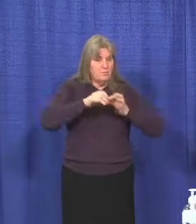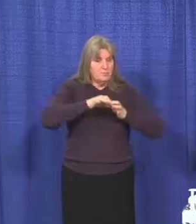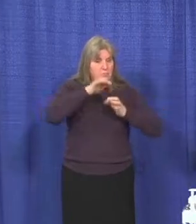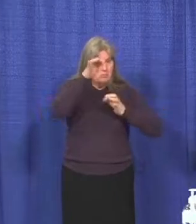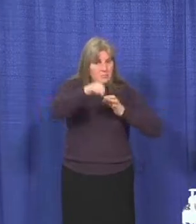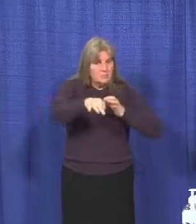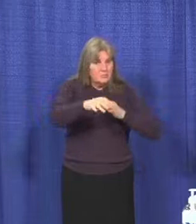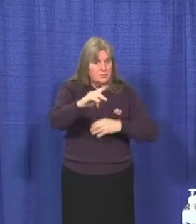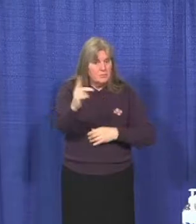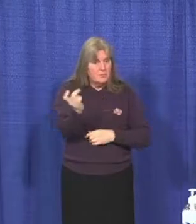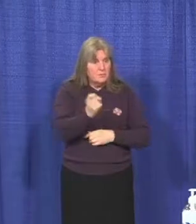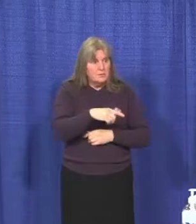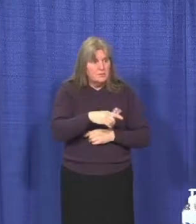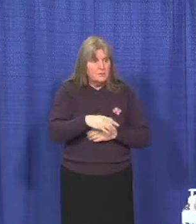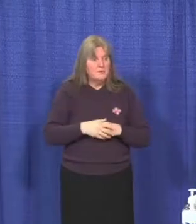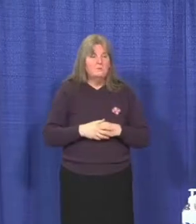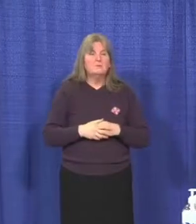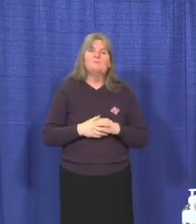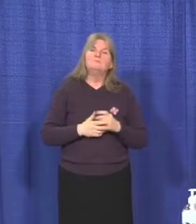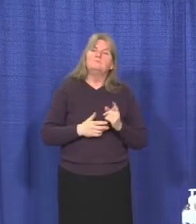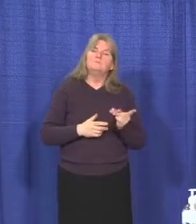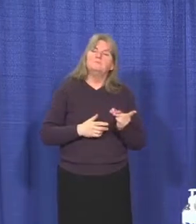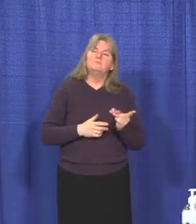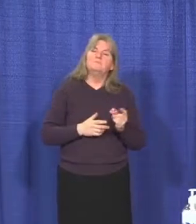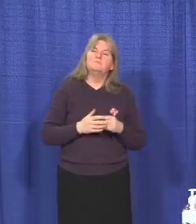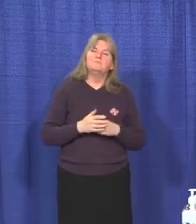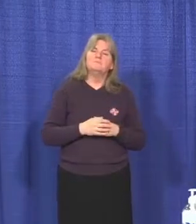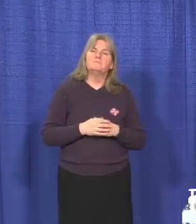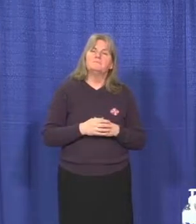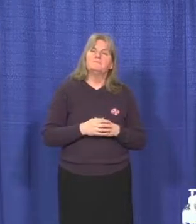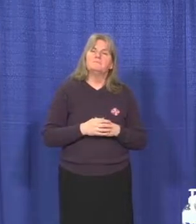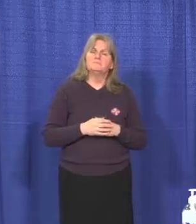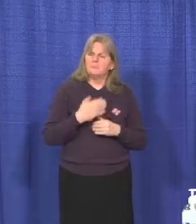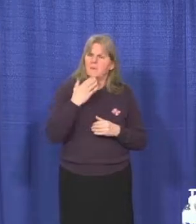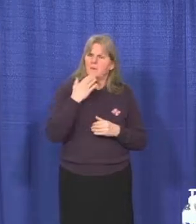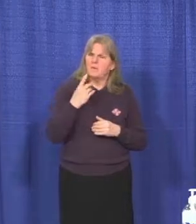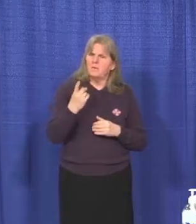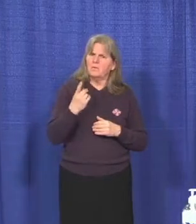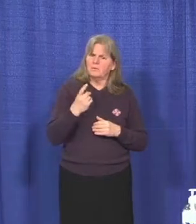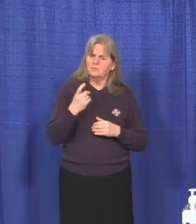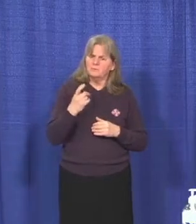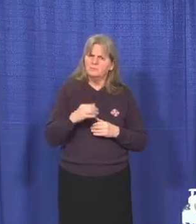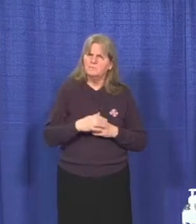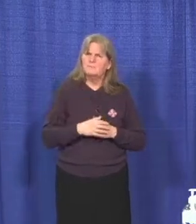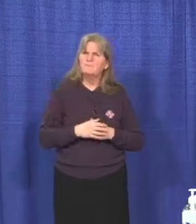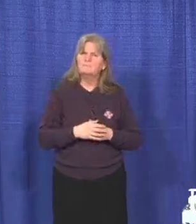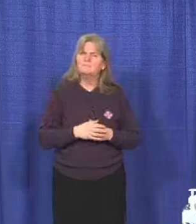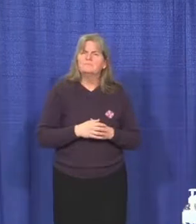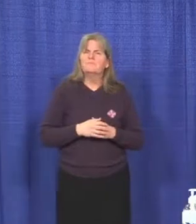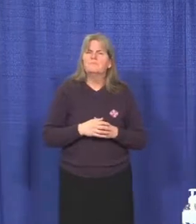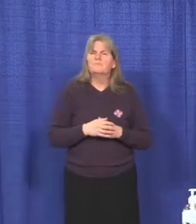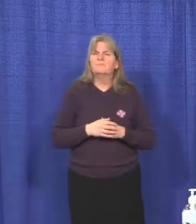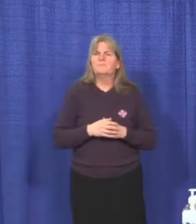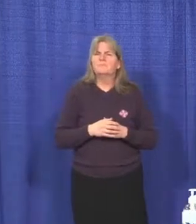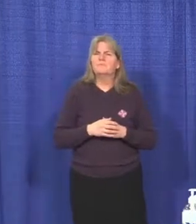delayed?